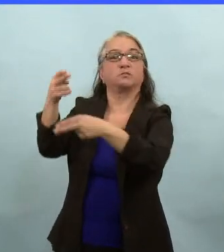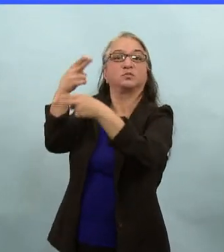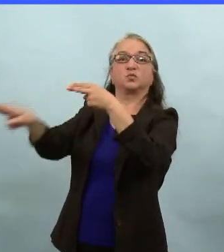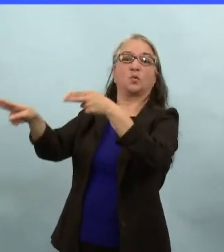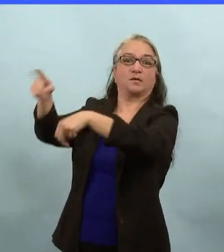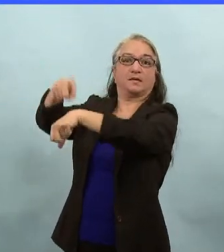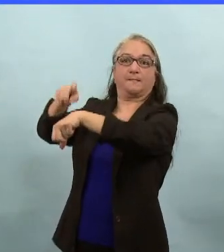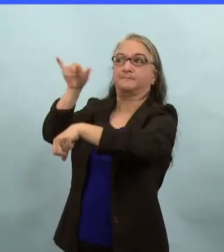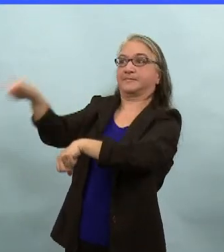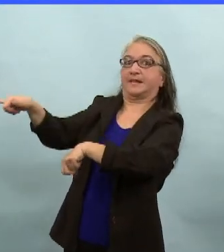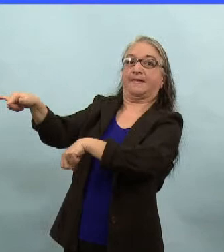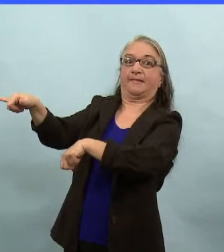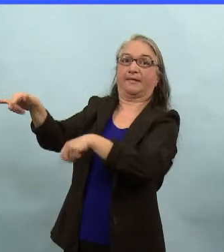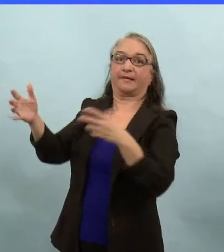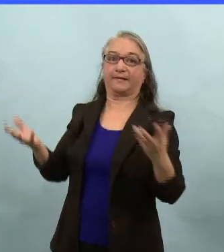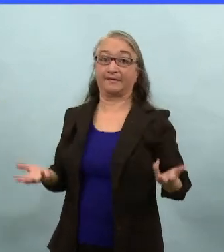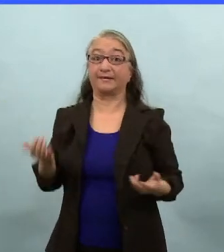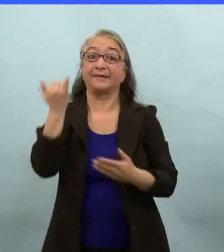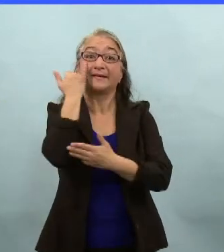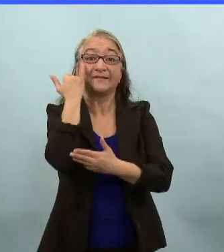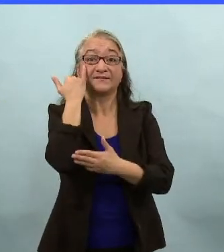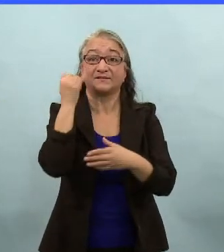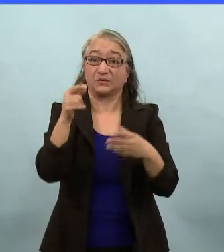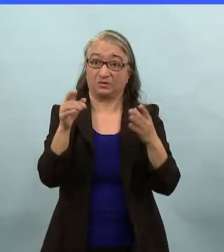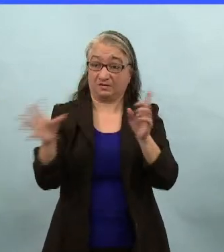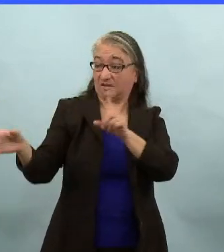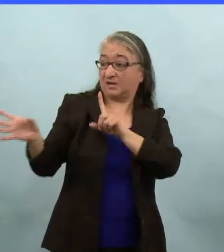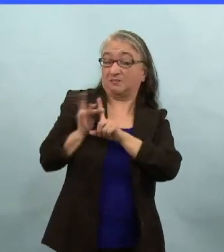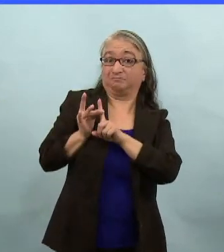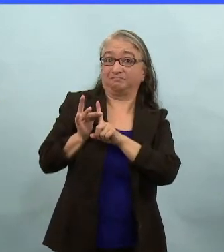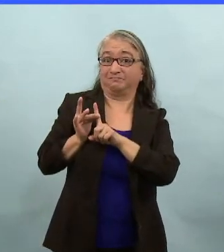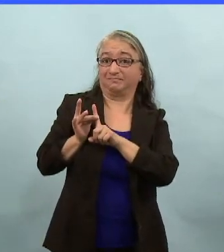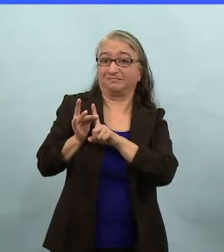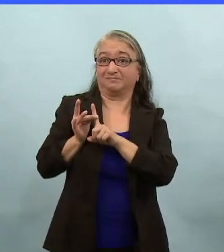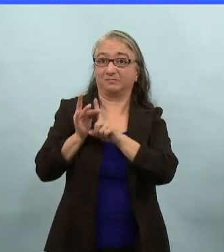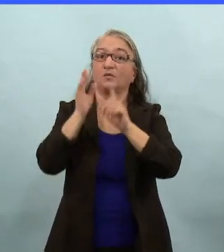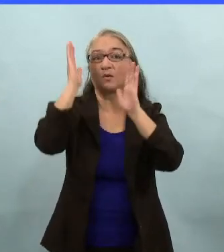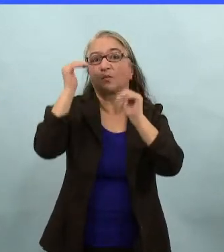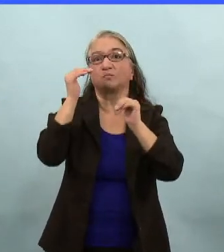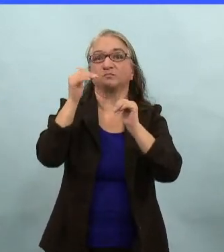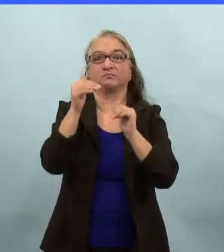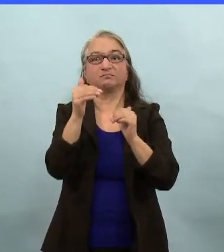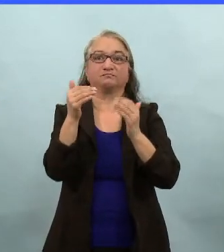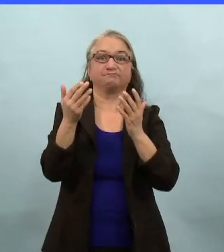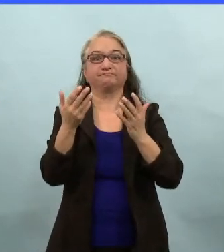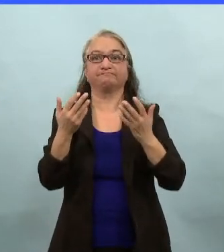with covid that you have mild to moderate symptoms and and and recover very quickly